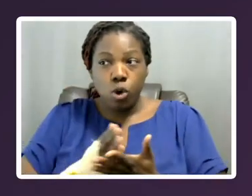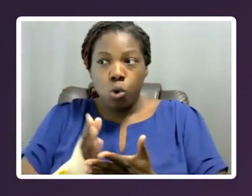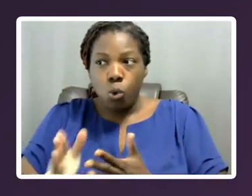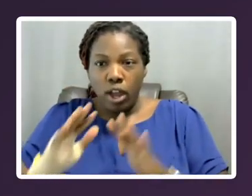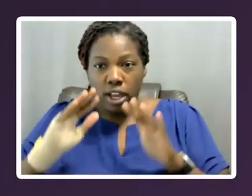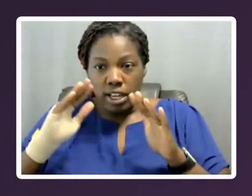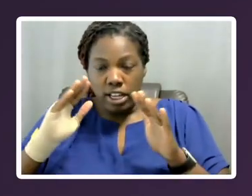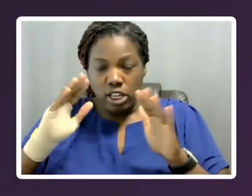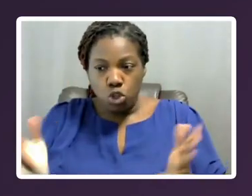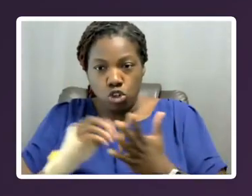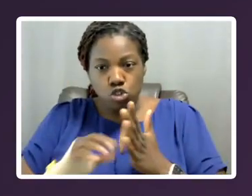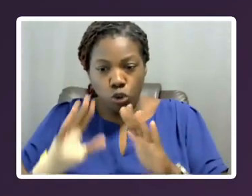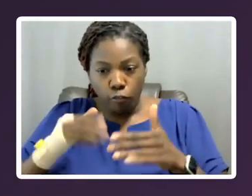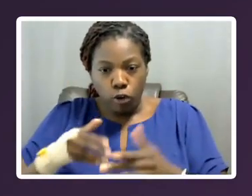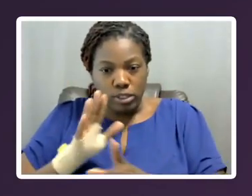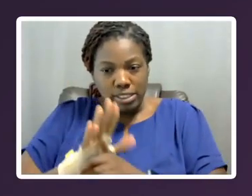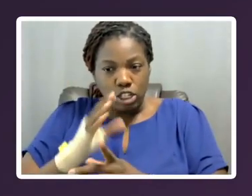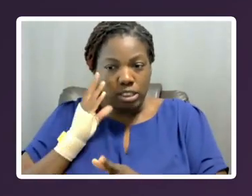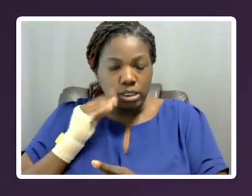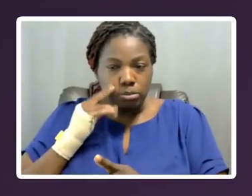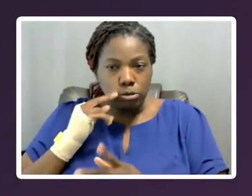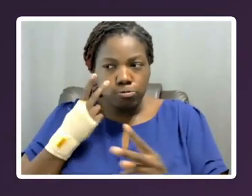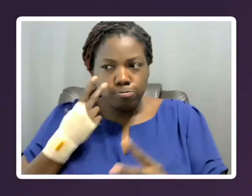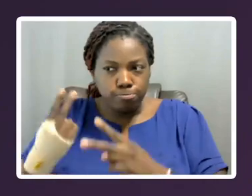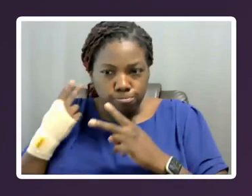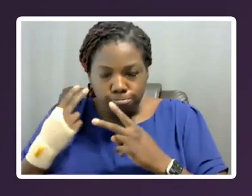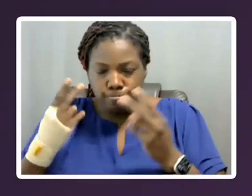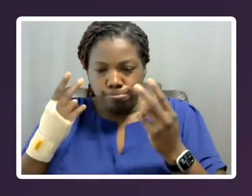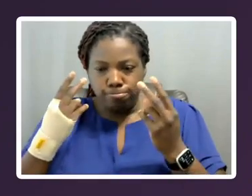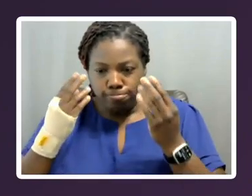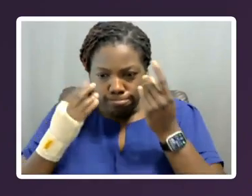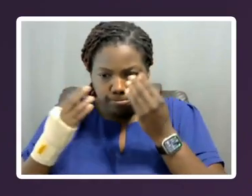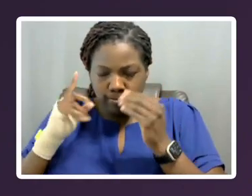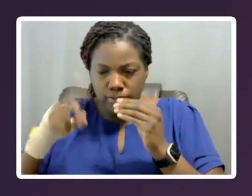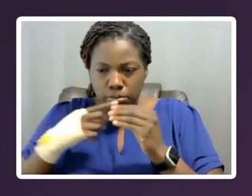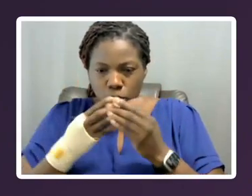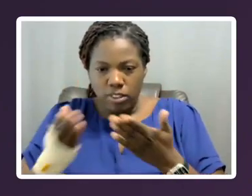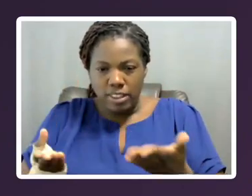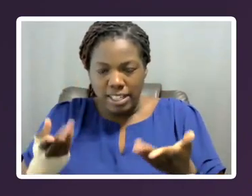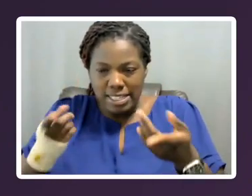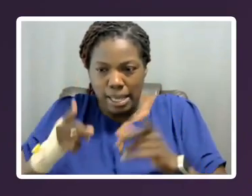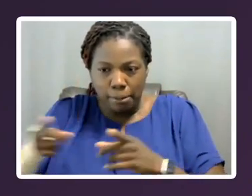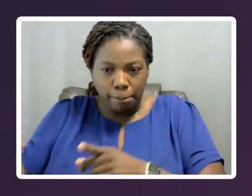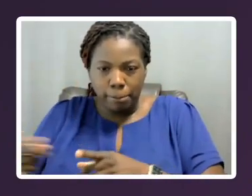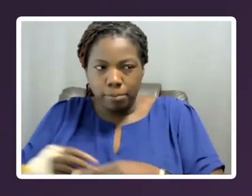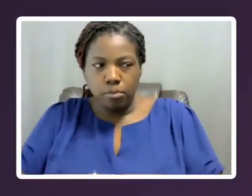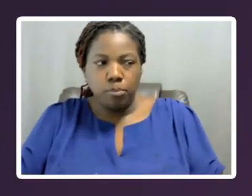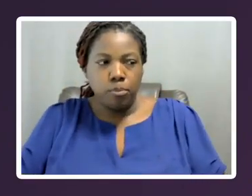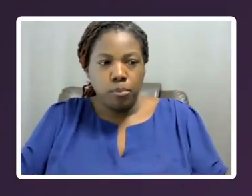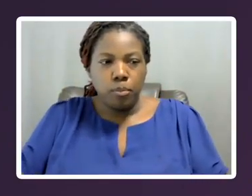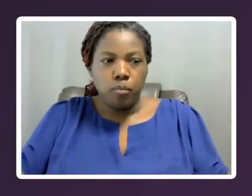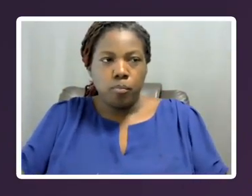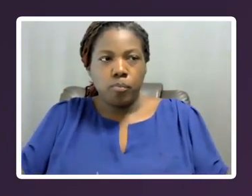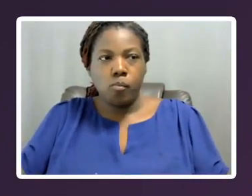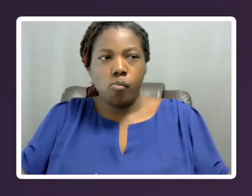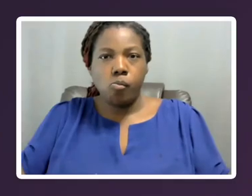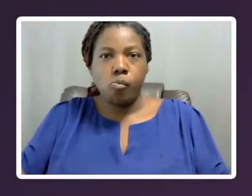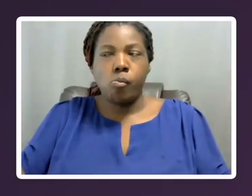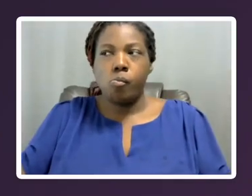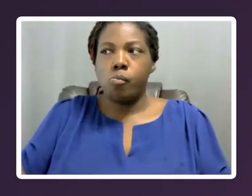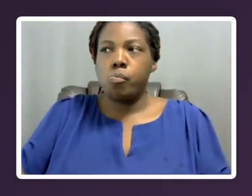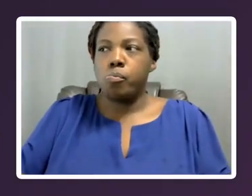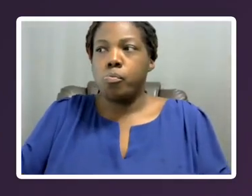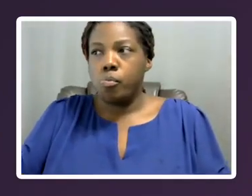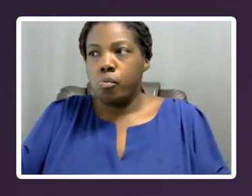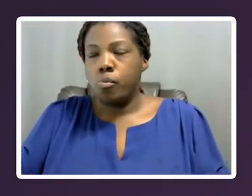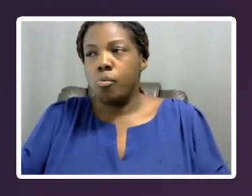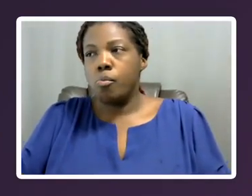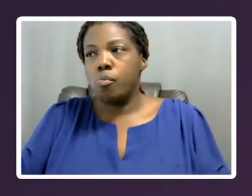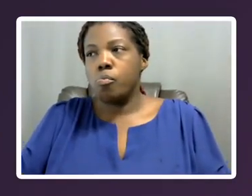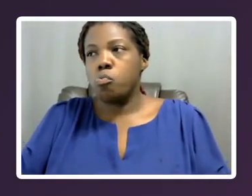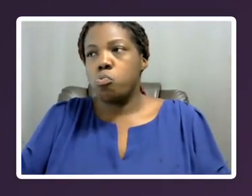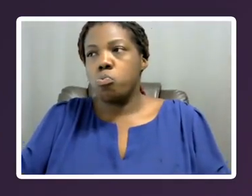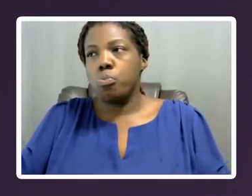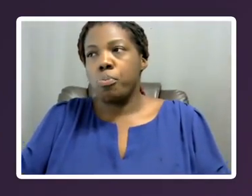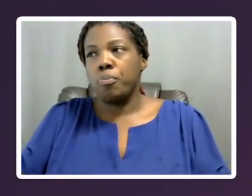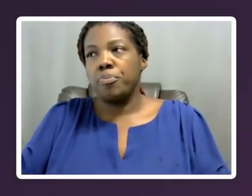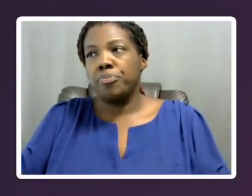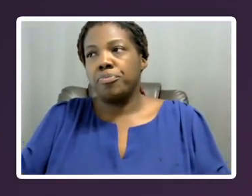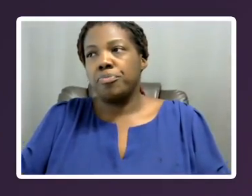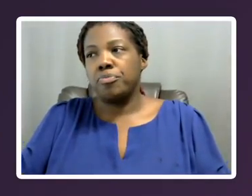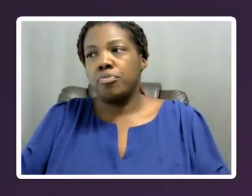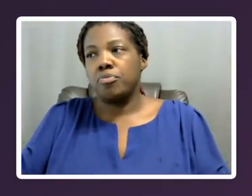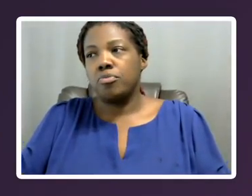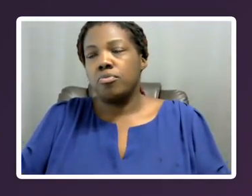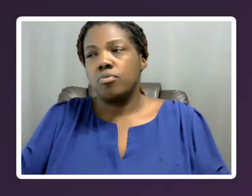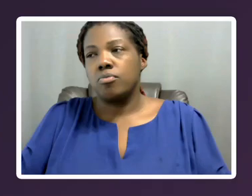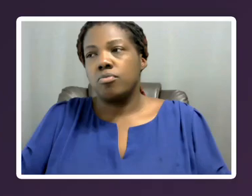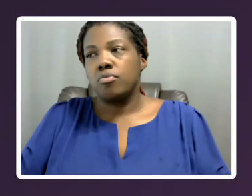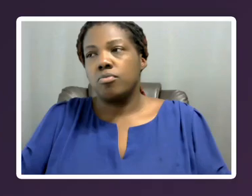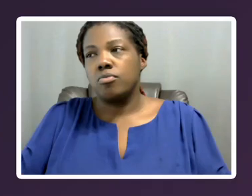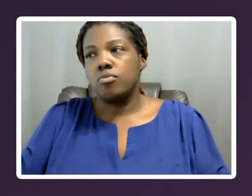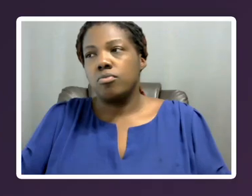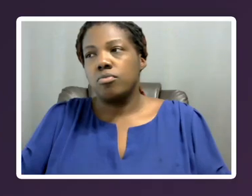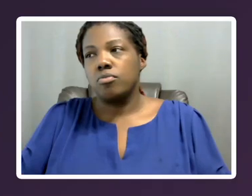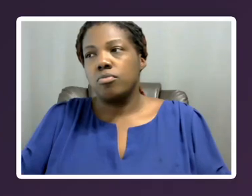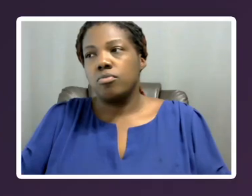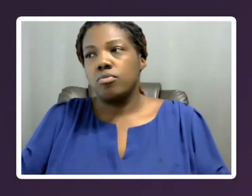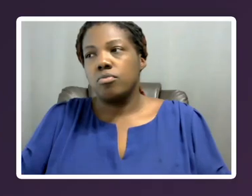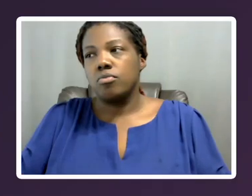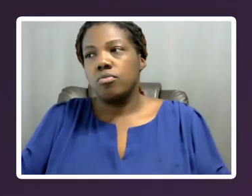and reflect more critically and intentionally on what is happening. The multi-generational aspect